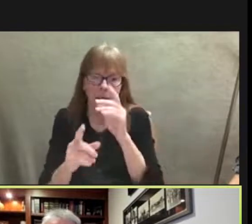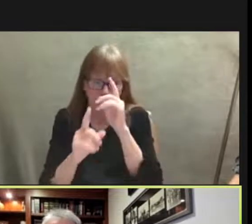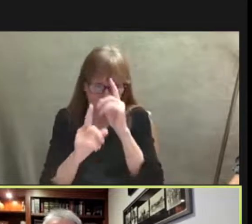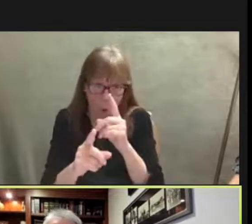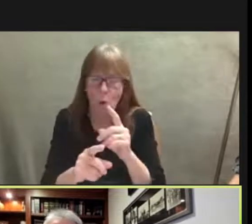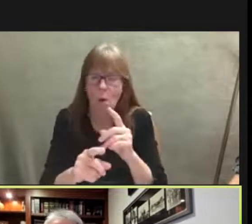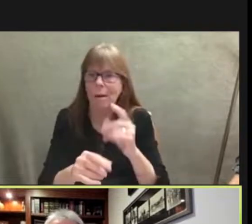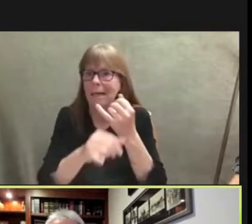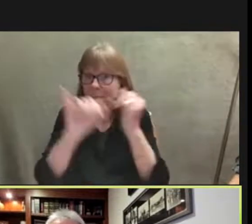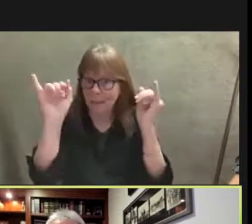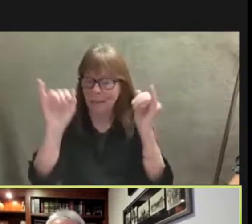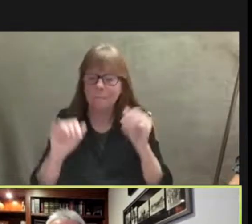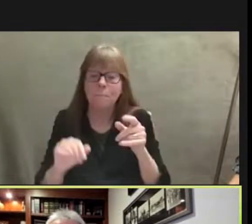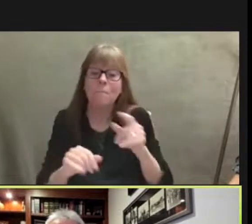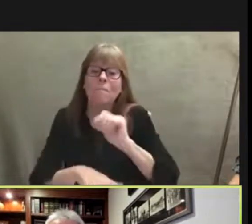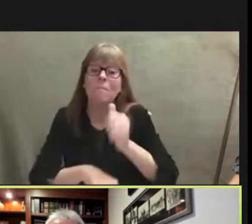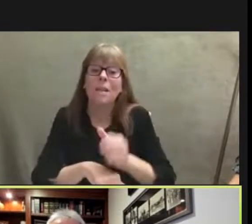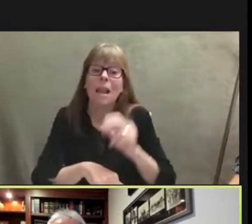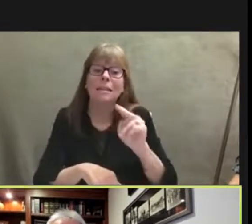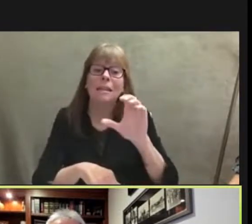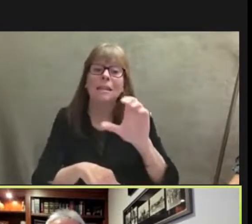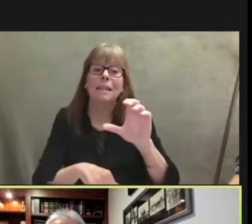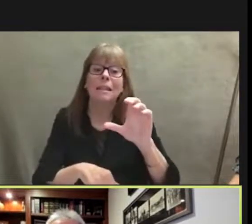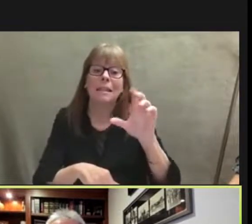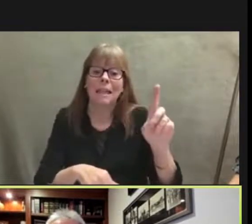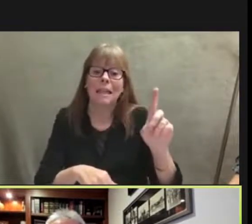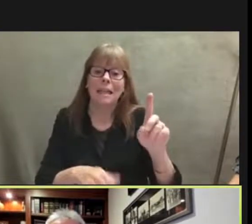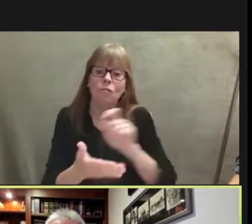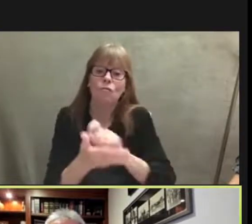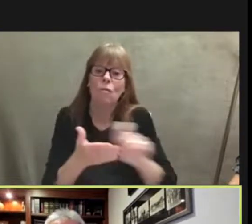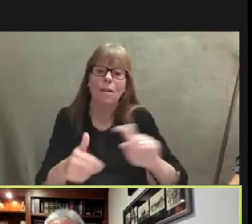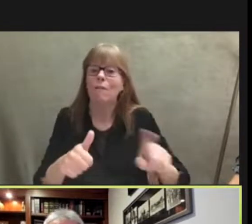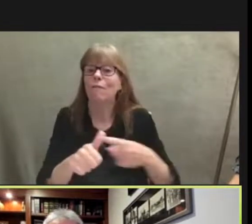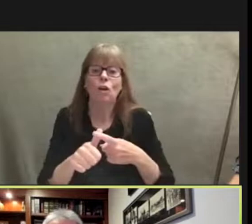[the] foundation for NCD to draft the first version of the Americans with Disabilities Act.